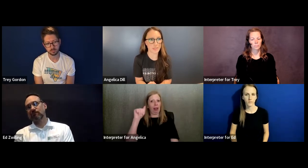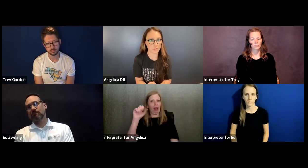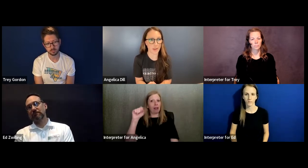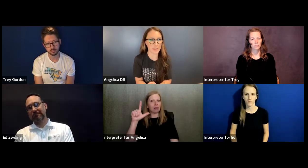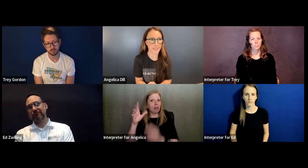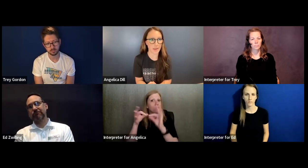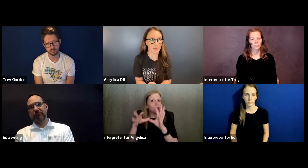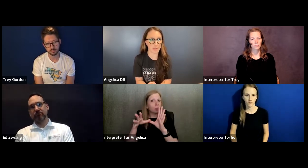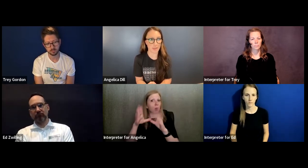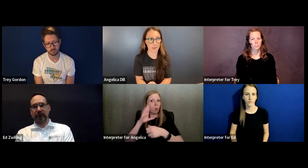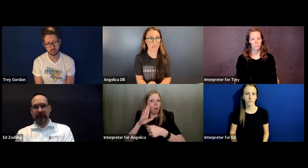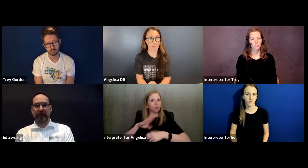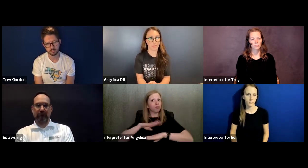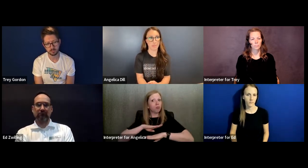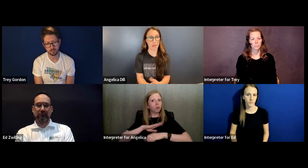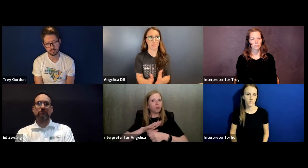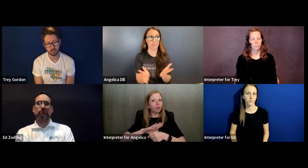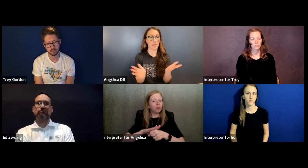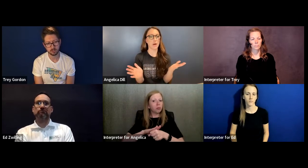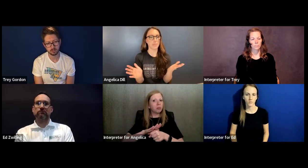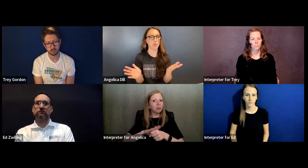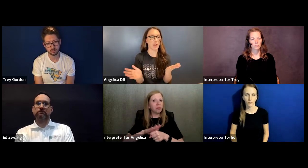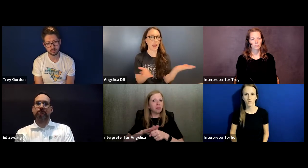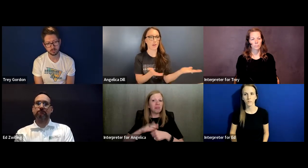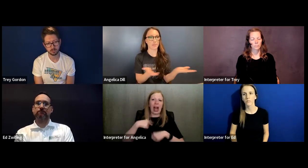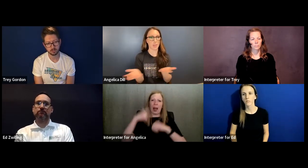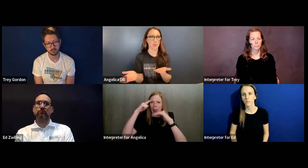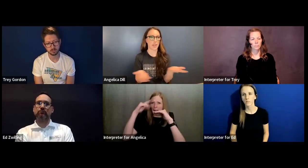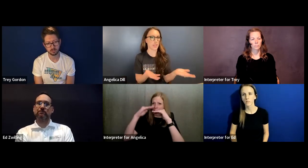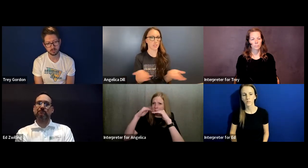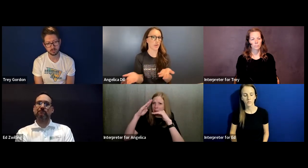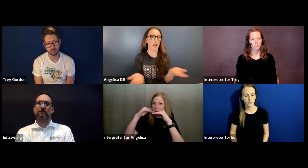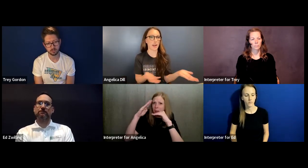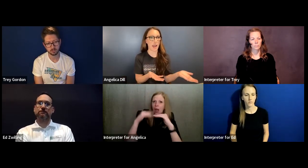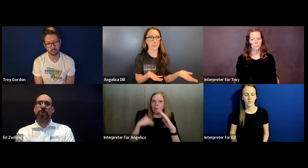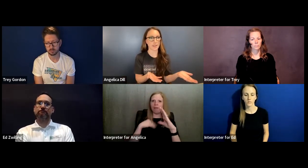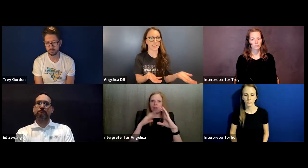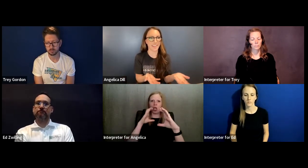suffice and i think at that minimum you would have the communication or not happening and